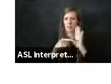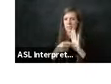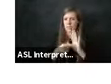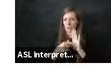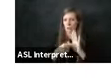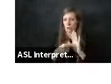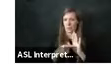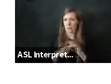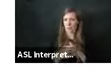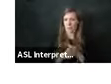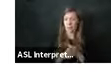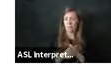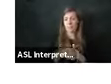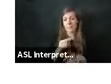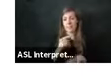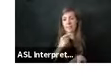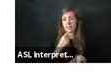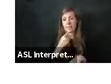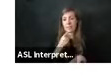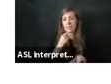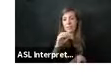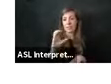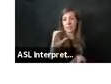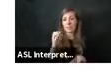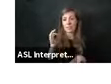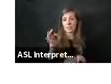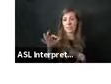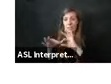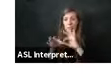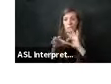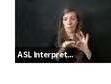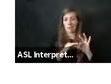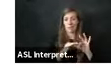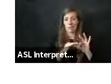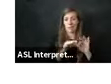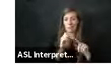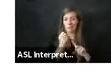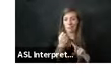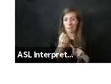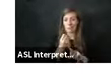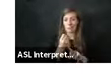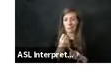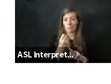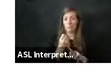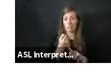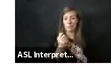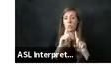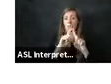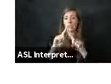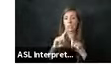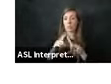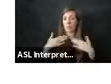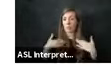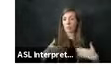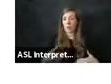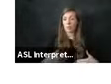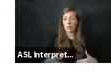And this is a serious Cova 19 related condition where different parts of the body can become inflamed,